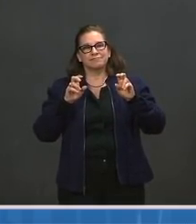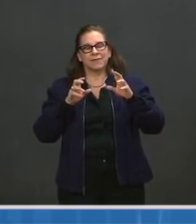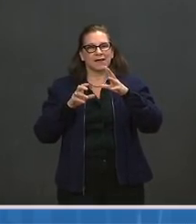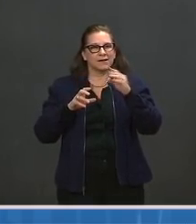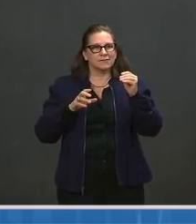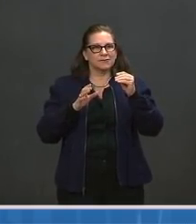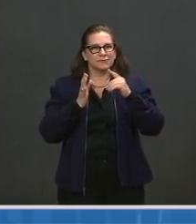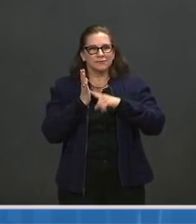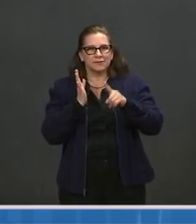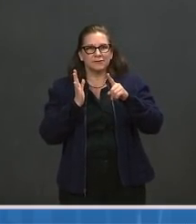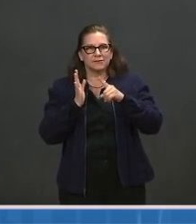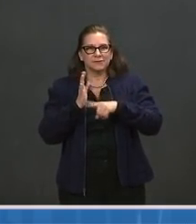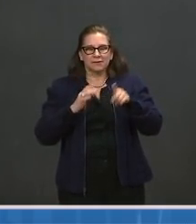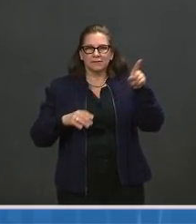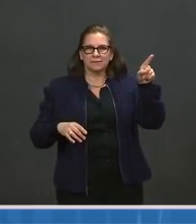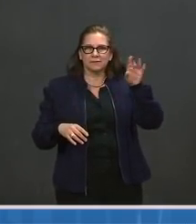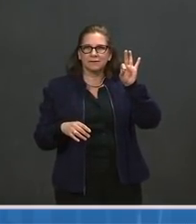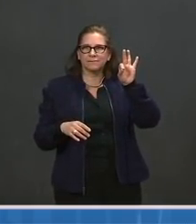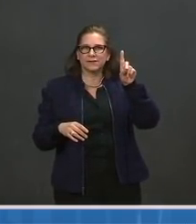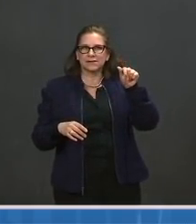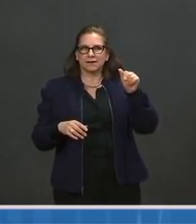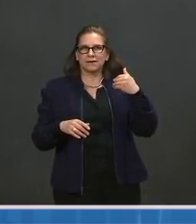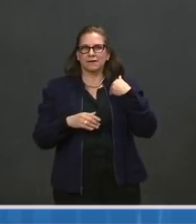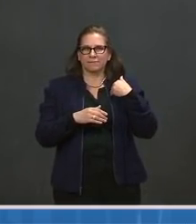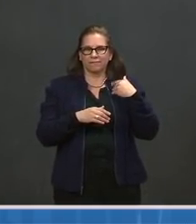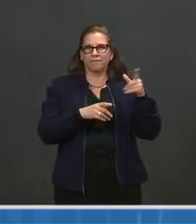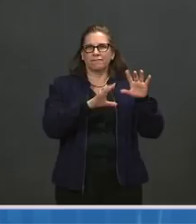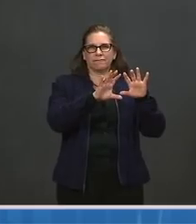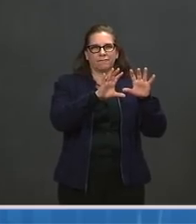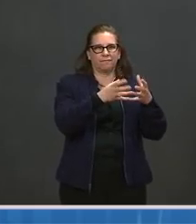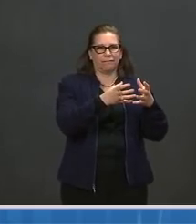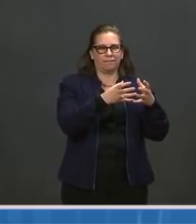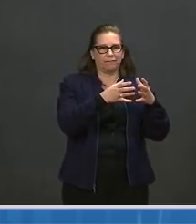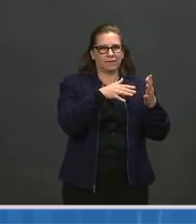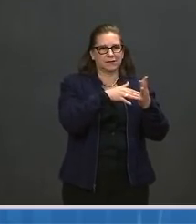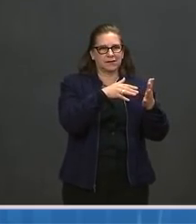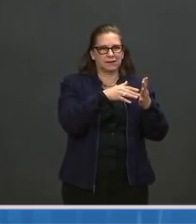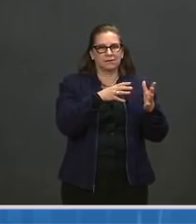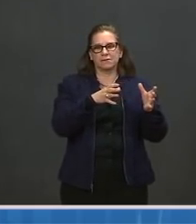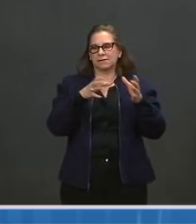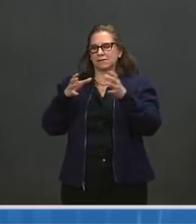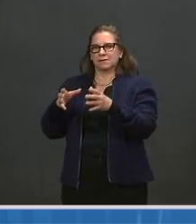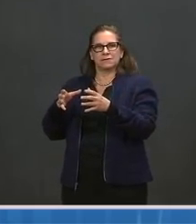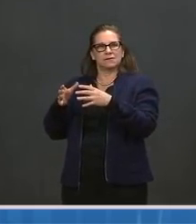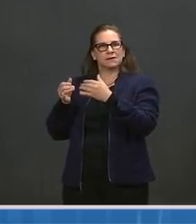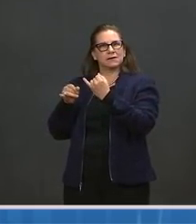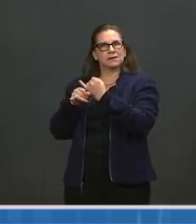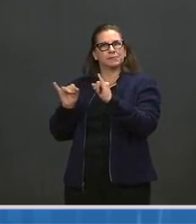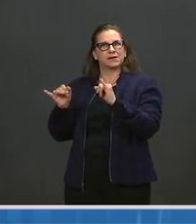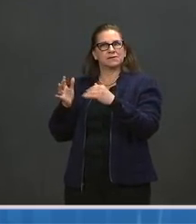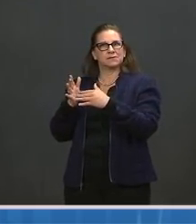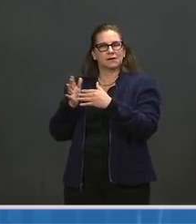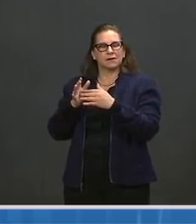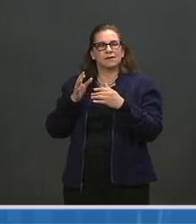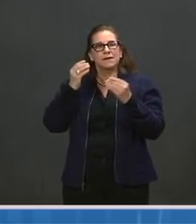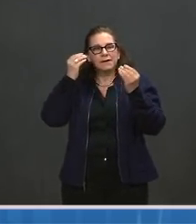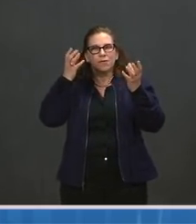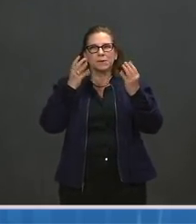and "Why do you make such an important point about emphasizing the transparency?" It's because the science is going to be what the science is.